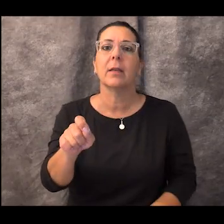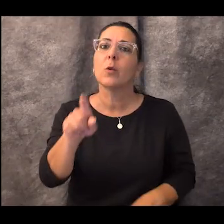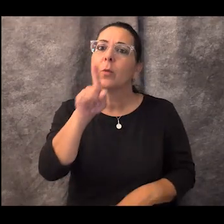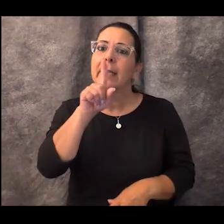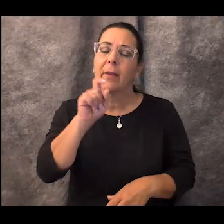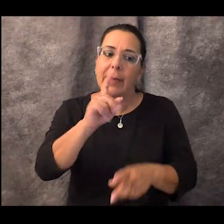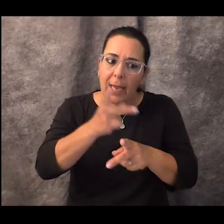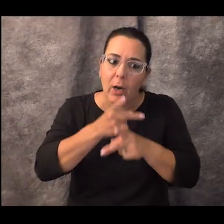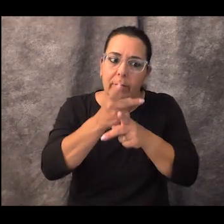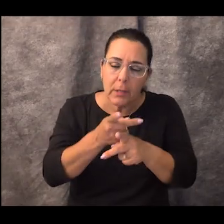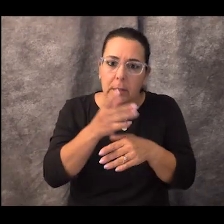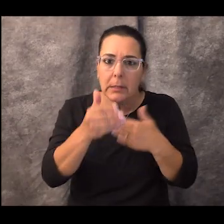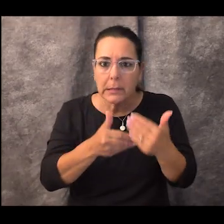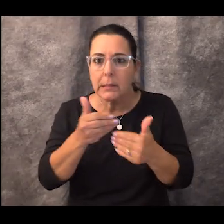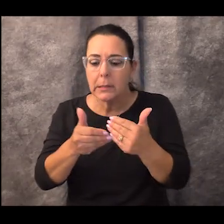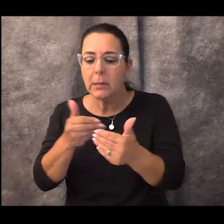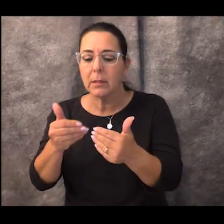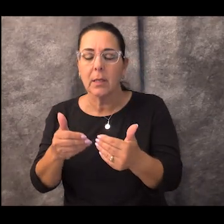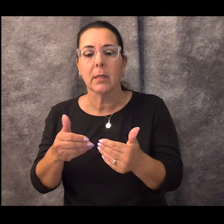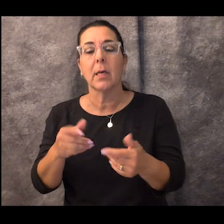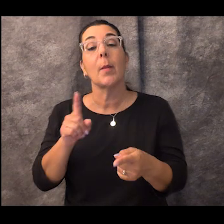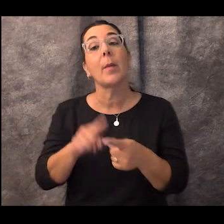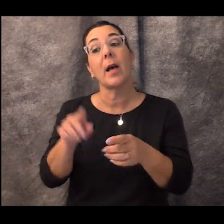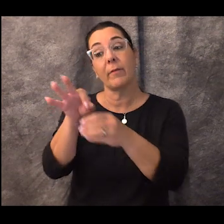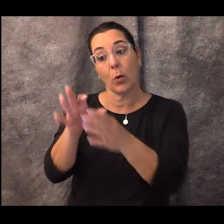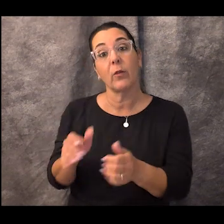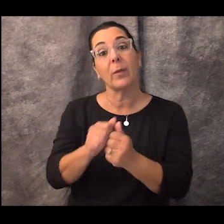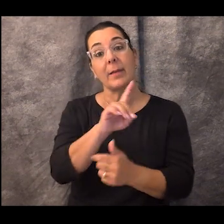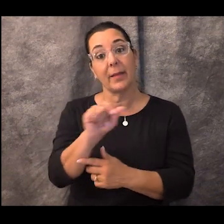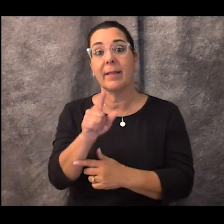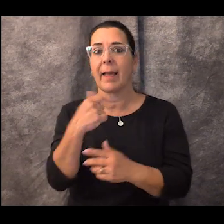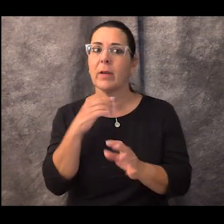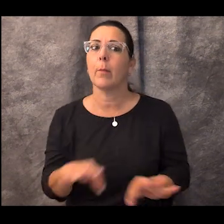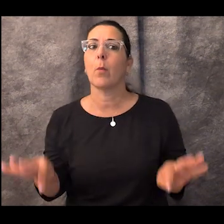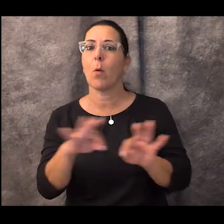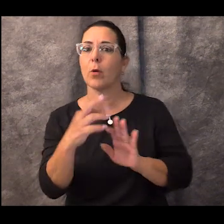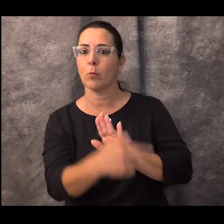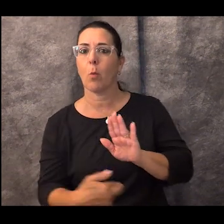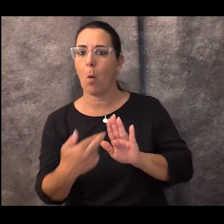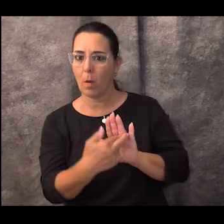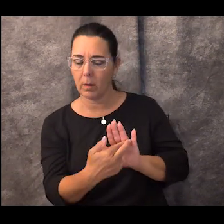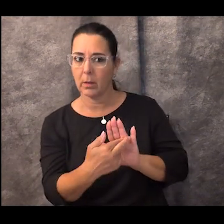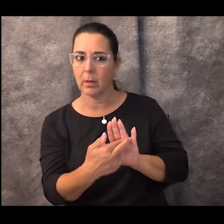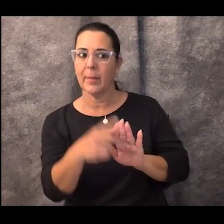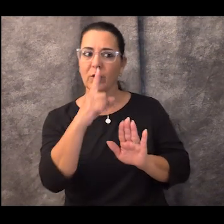But I do think that voters with disabilities have a really important role to play here in making sure people understand